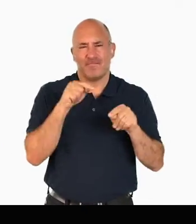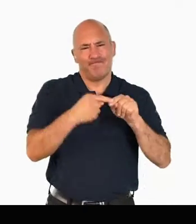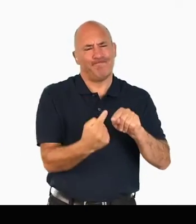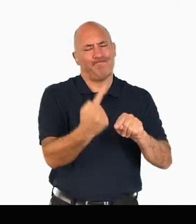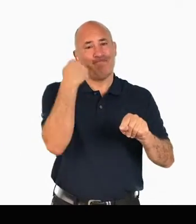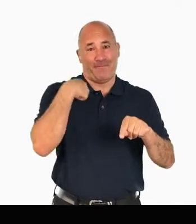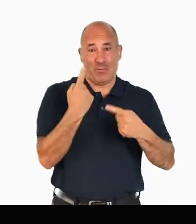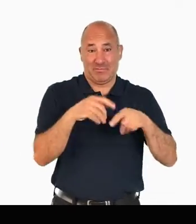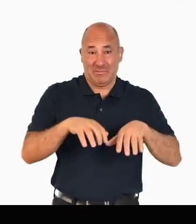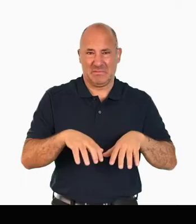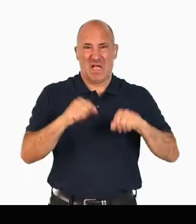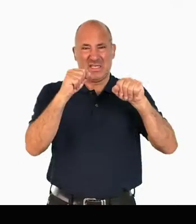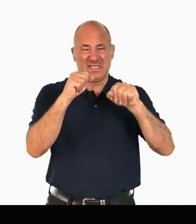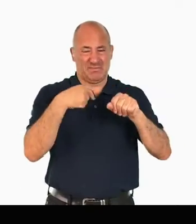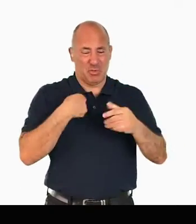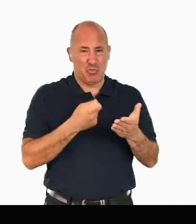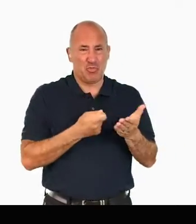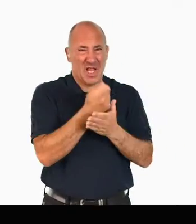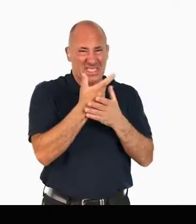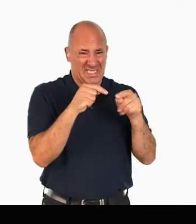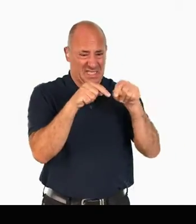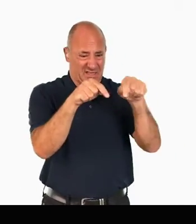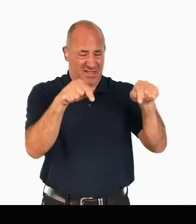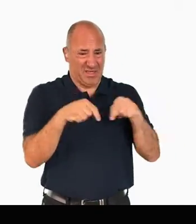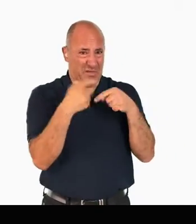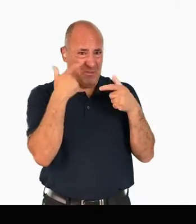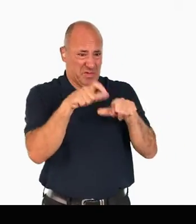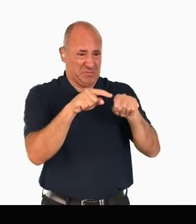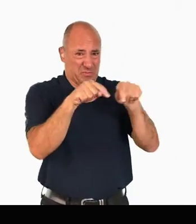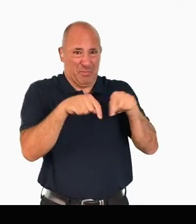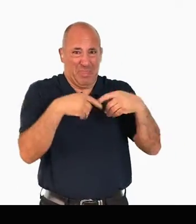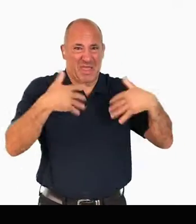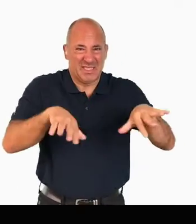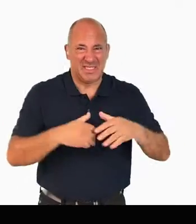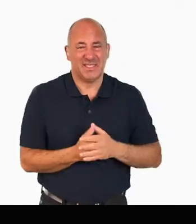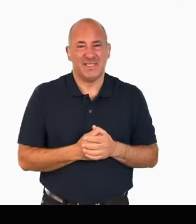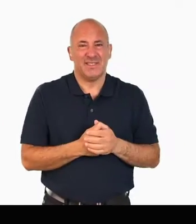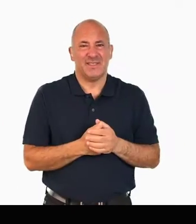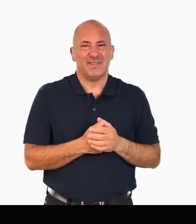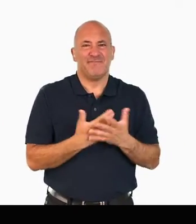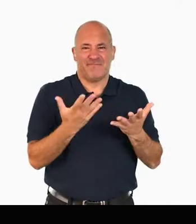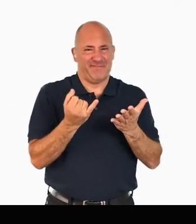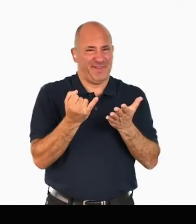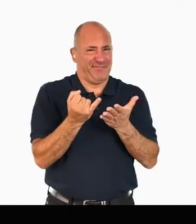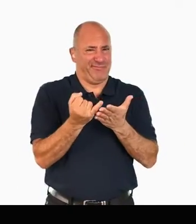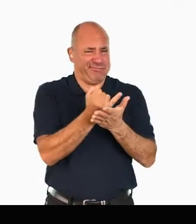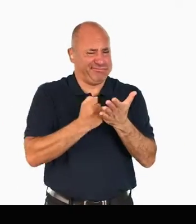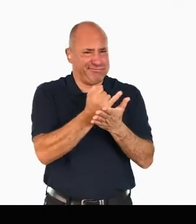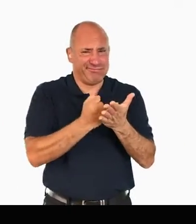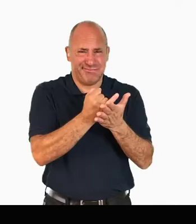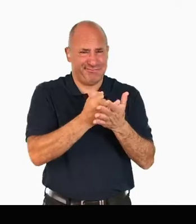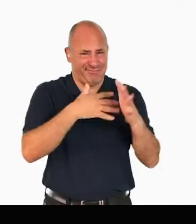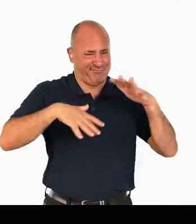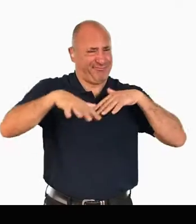And at the time when I first started, I was renting a bed sit. That wasn't